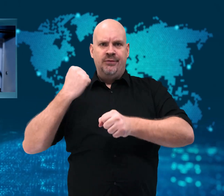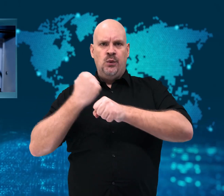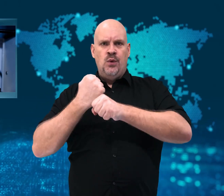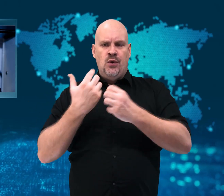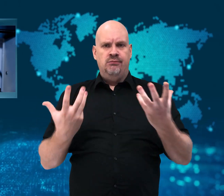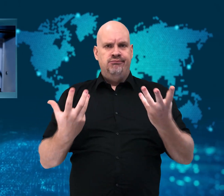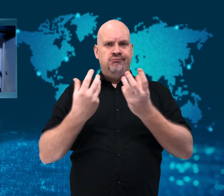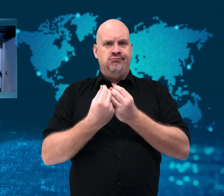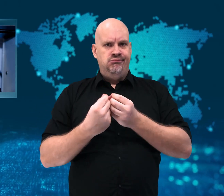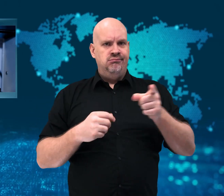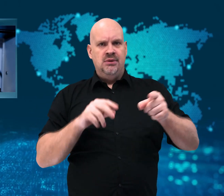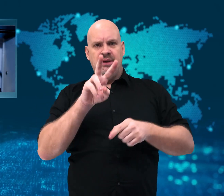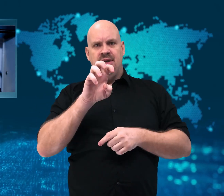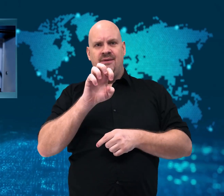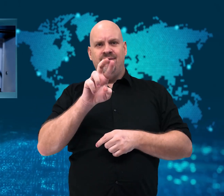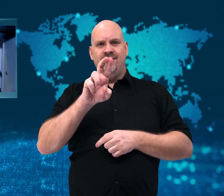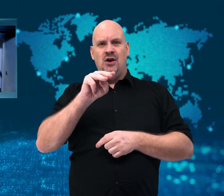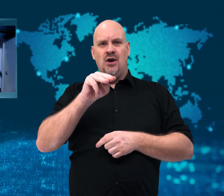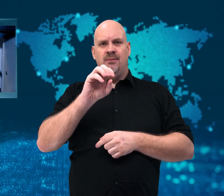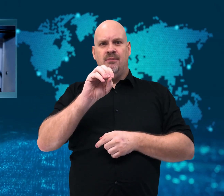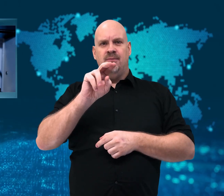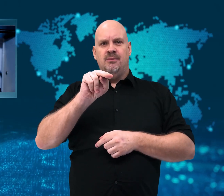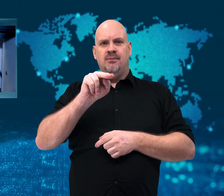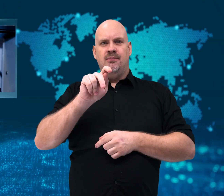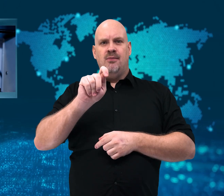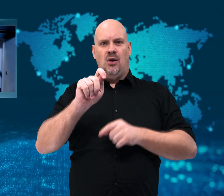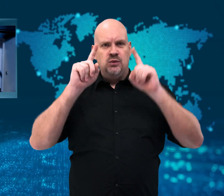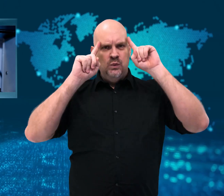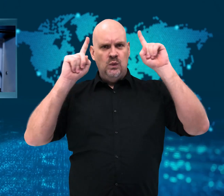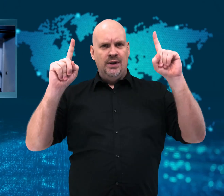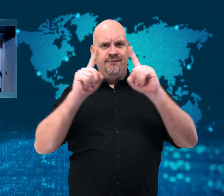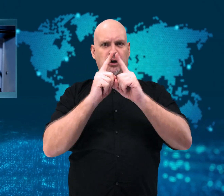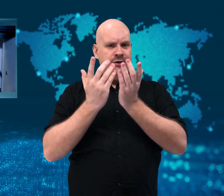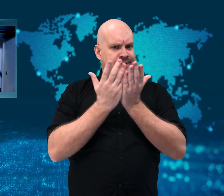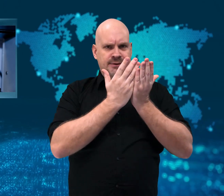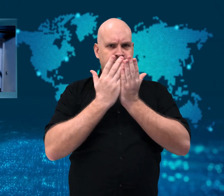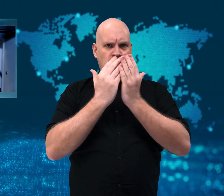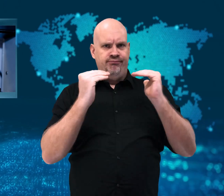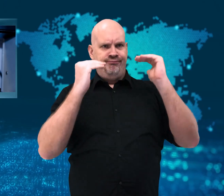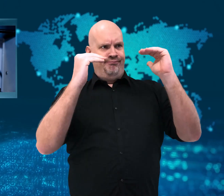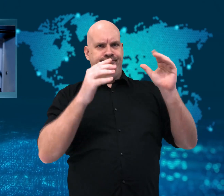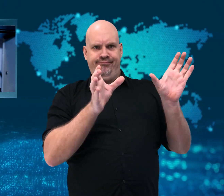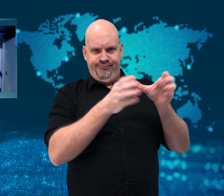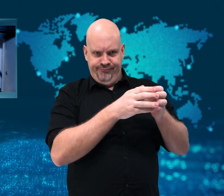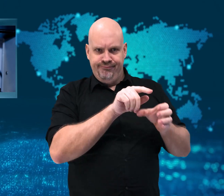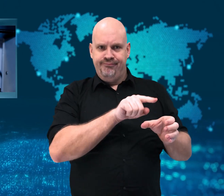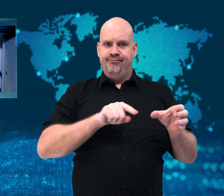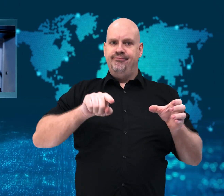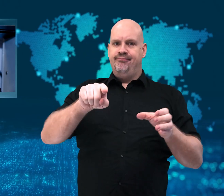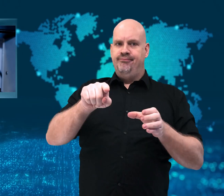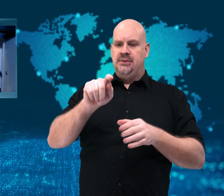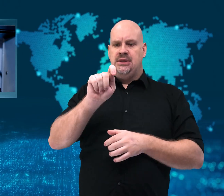with the University of Vermont, Tufts University,